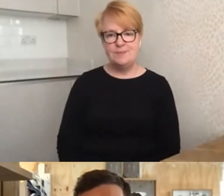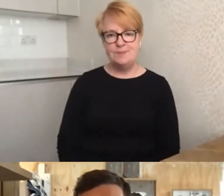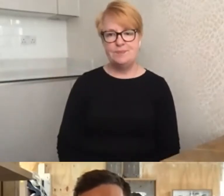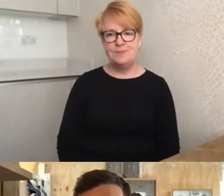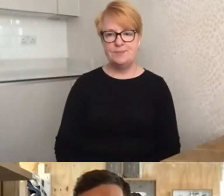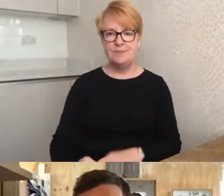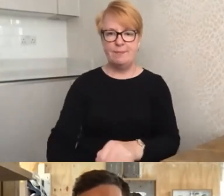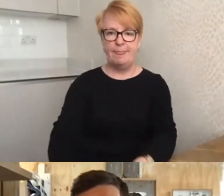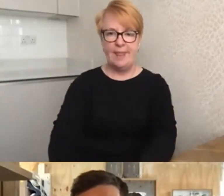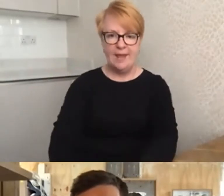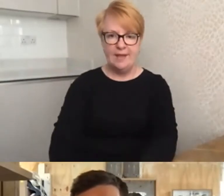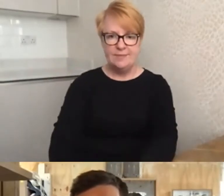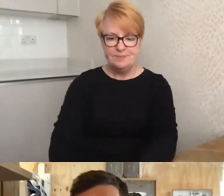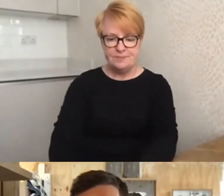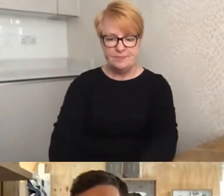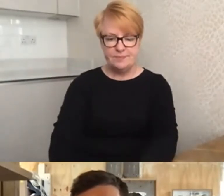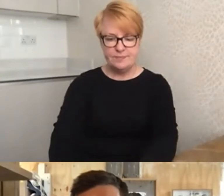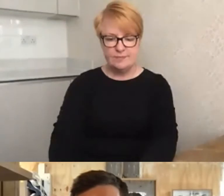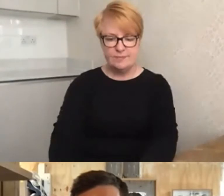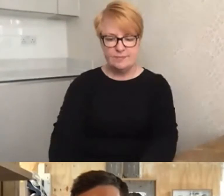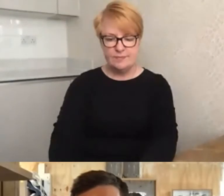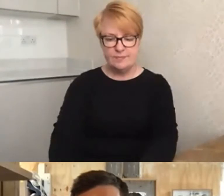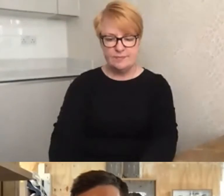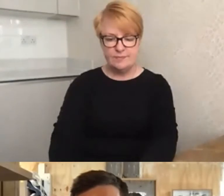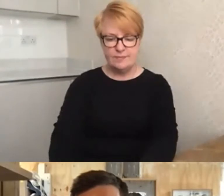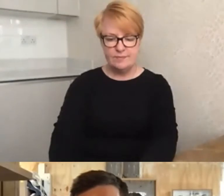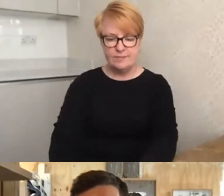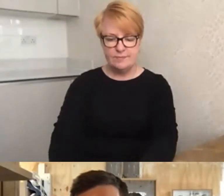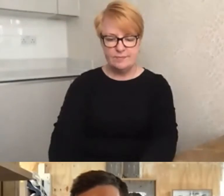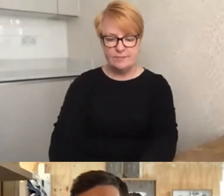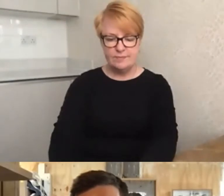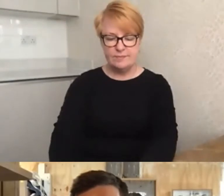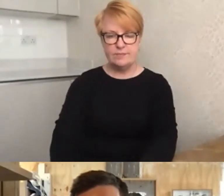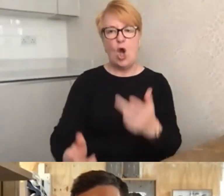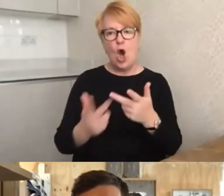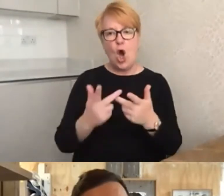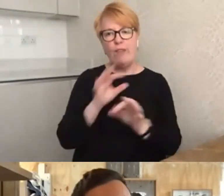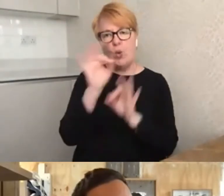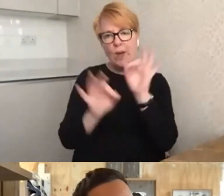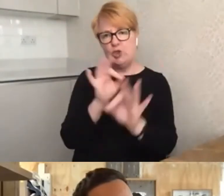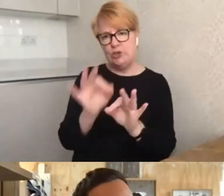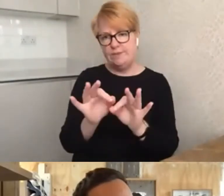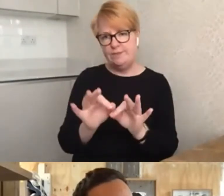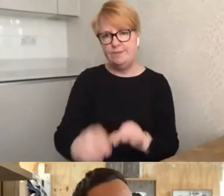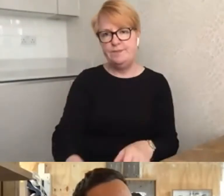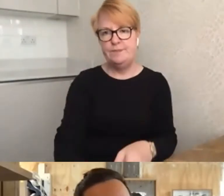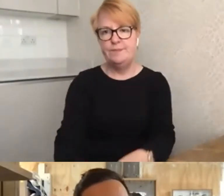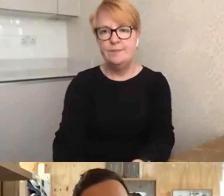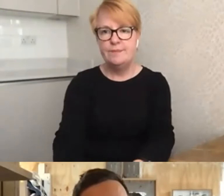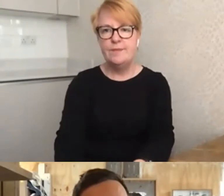I can just look through the other questions. There's one for Nephertiti, you mentioned adjusting your language to facilitate collaboration